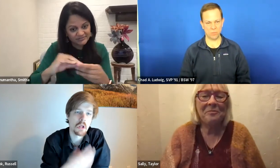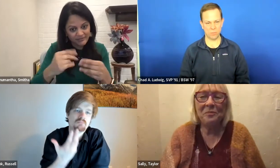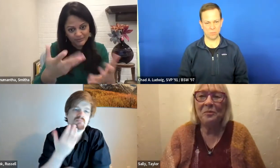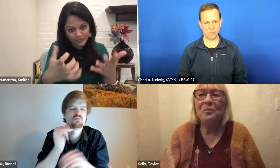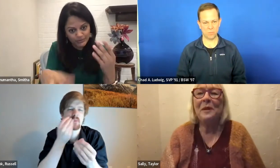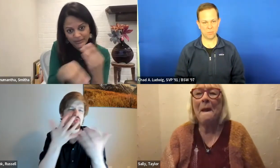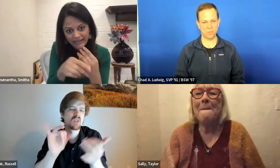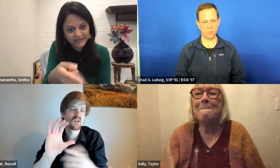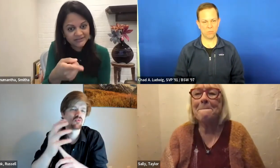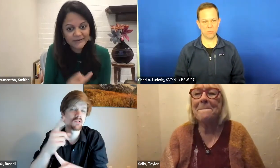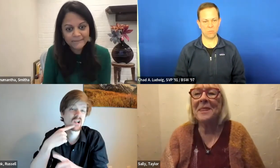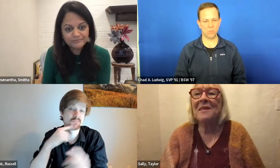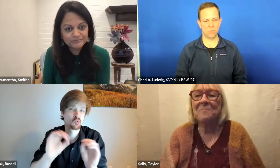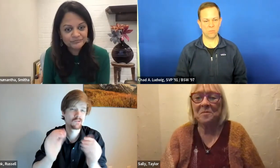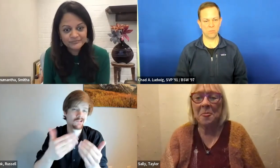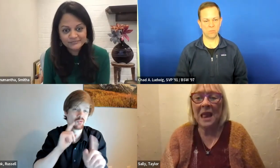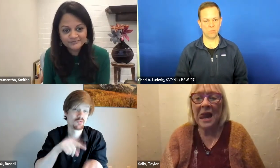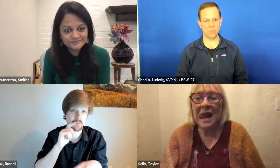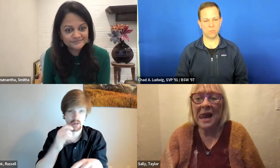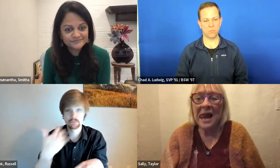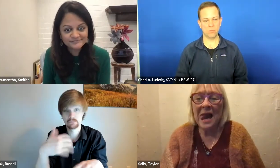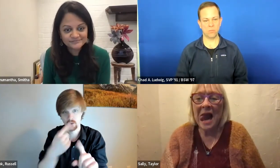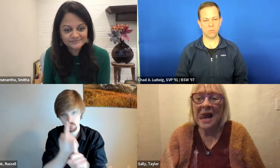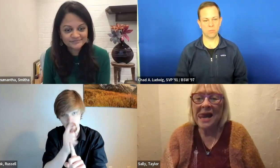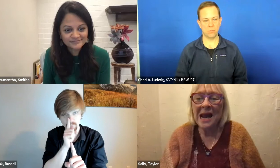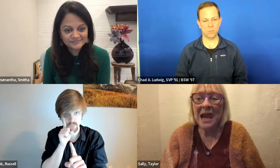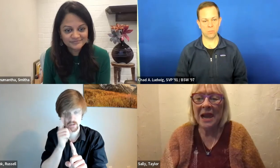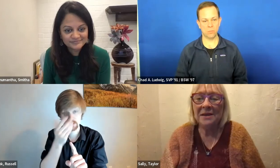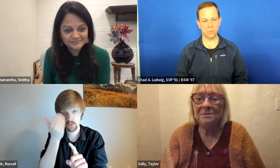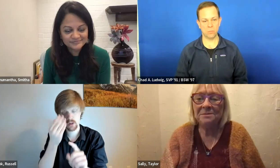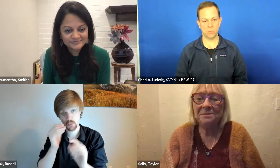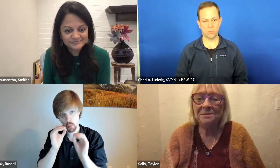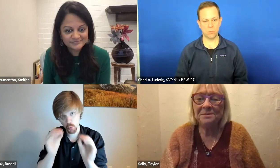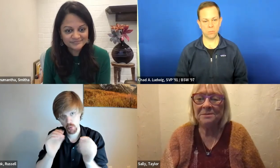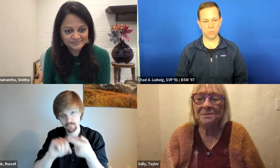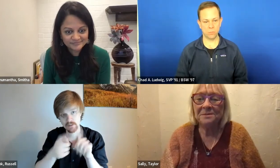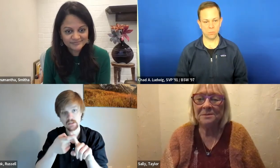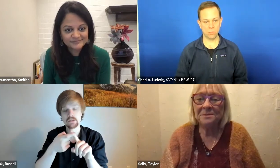Russell, is there anything that you would like to add? No. It's like what Chad said. There's no easy answer.